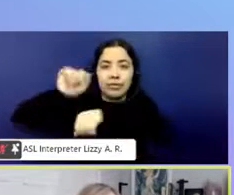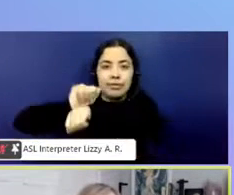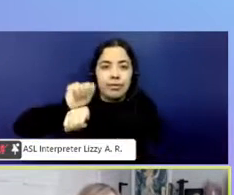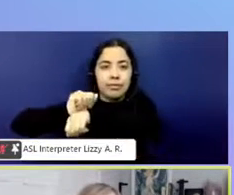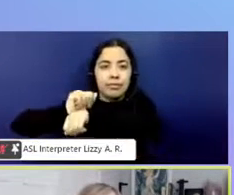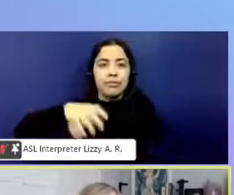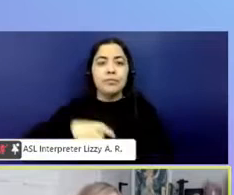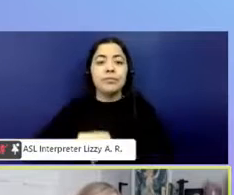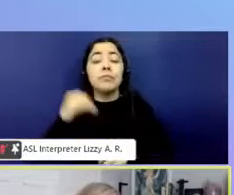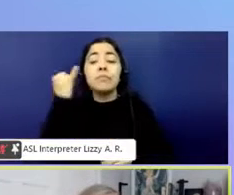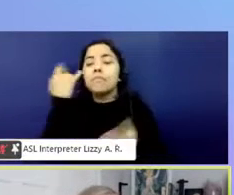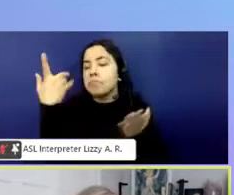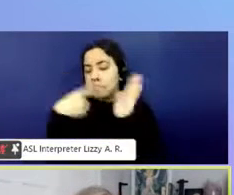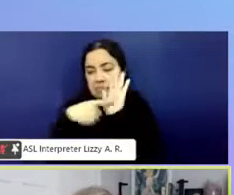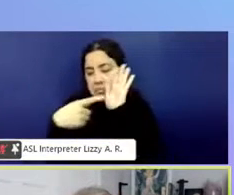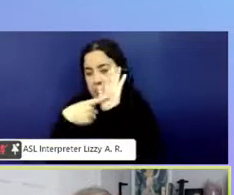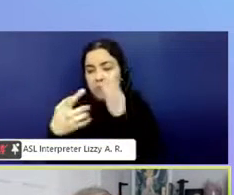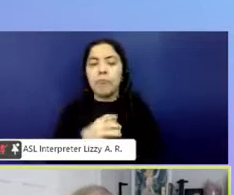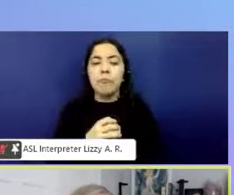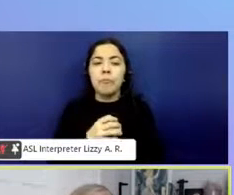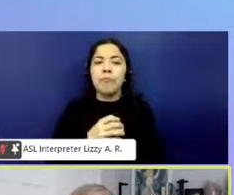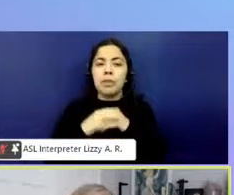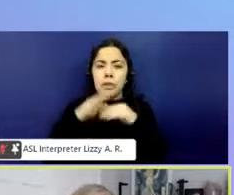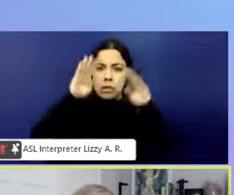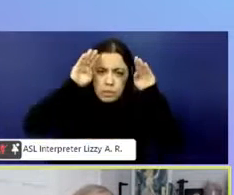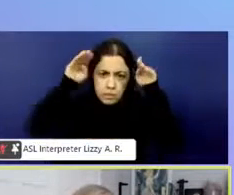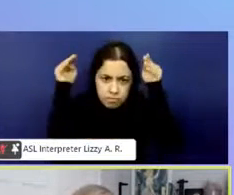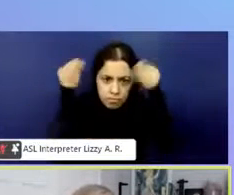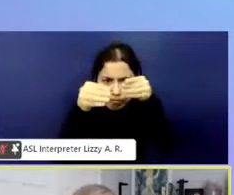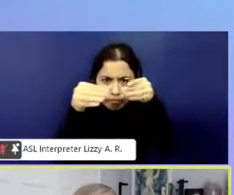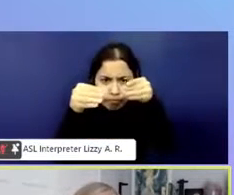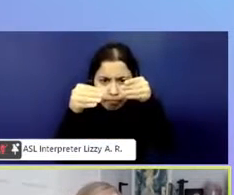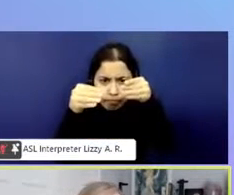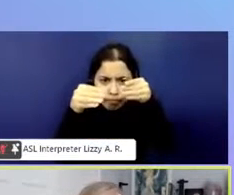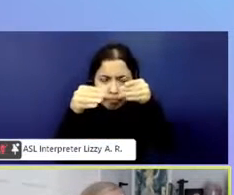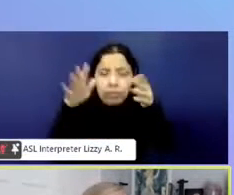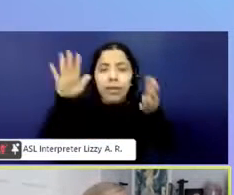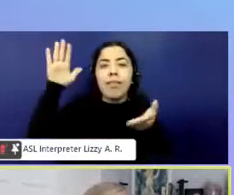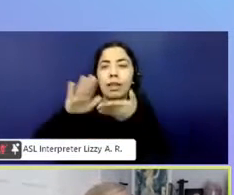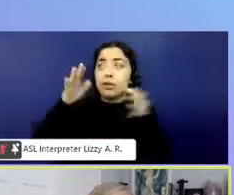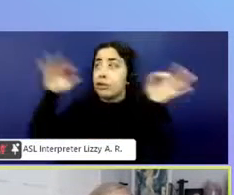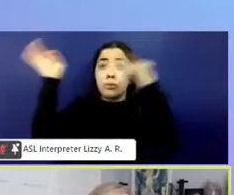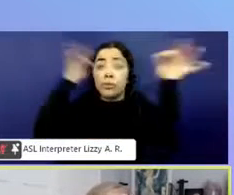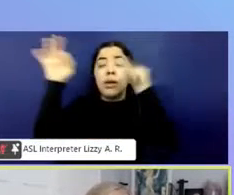concentration and minimal distraction they'll struggle to do so in a noisy active environment